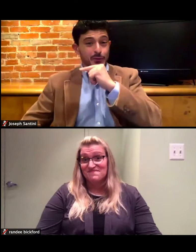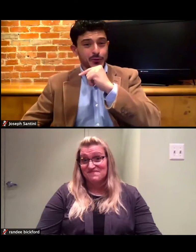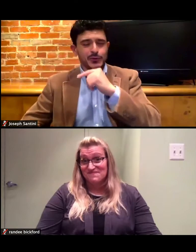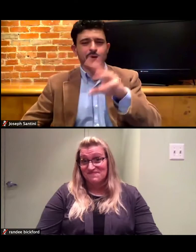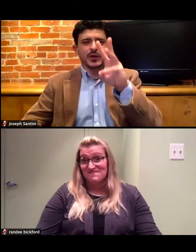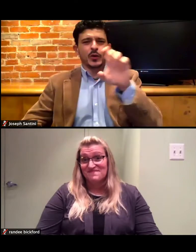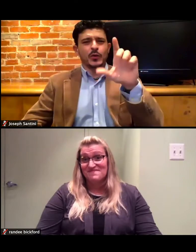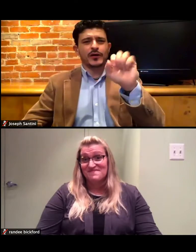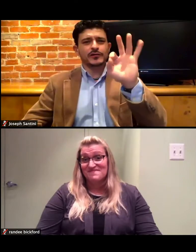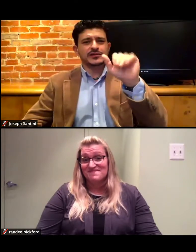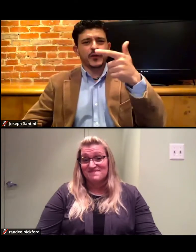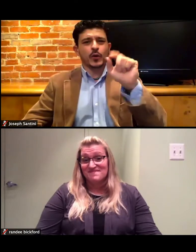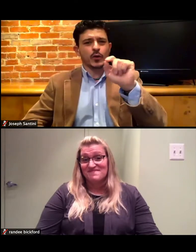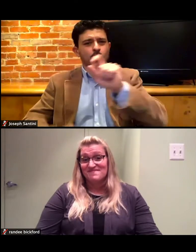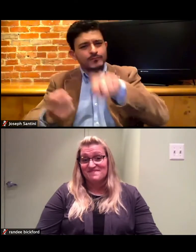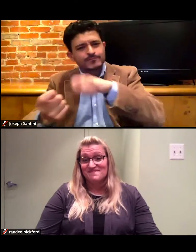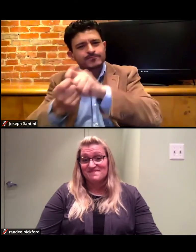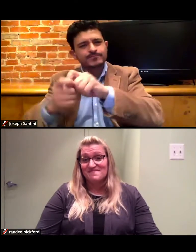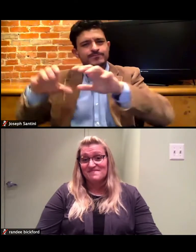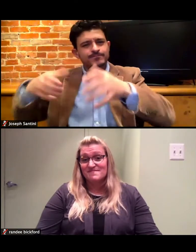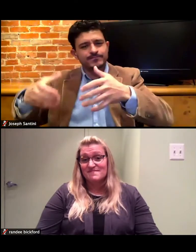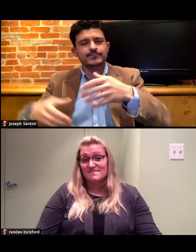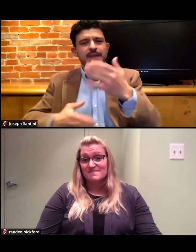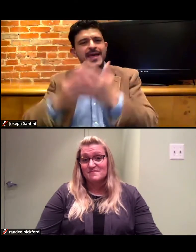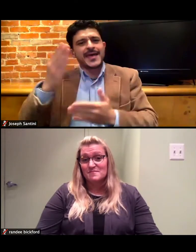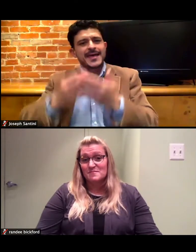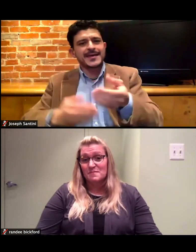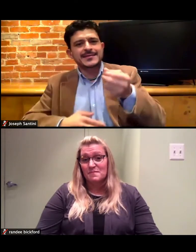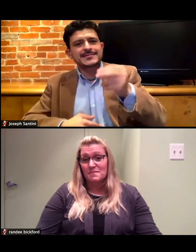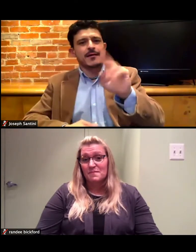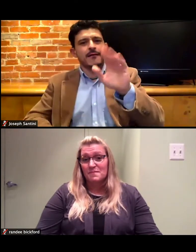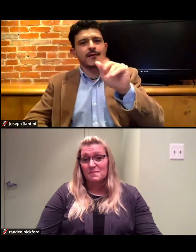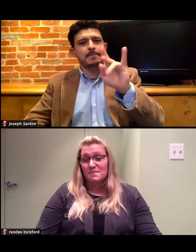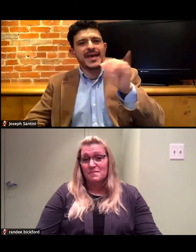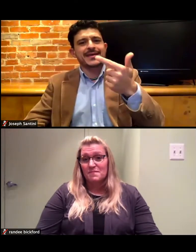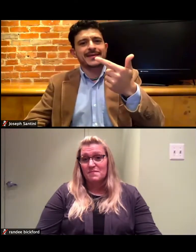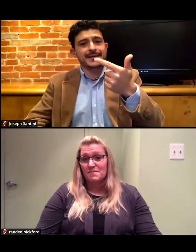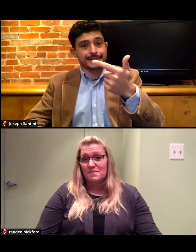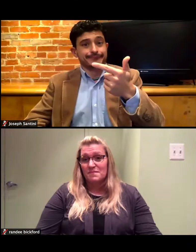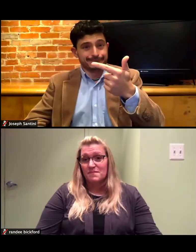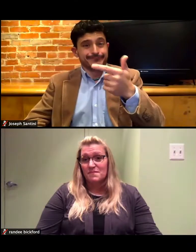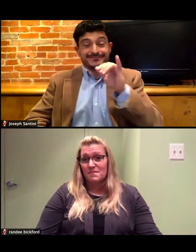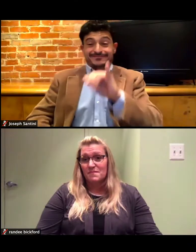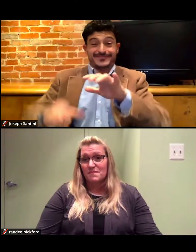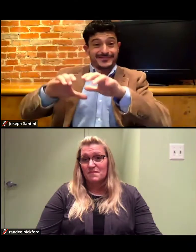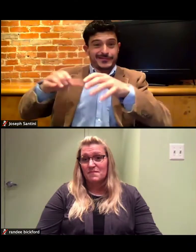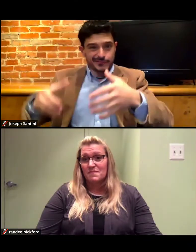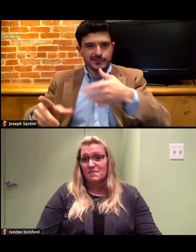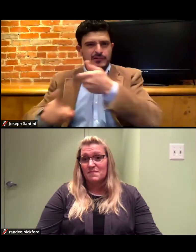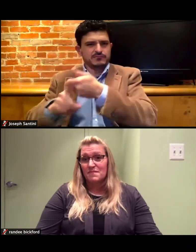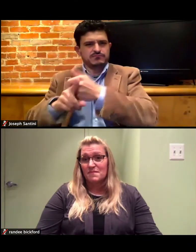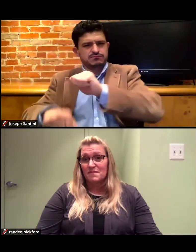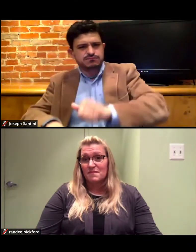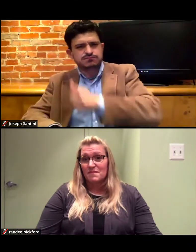We'd also like to thank Wells Fargo for their support and their hands on banking app.